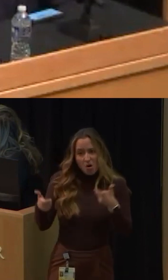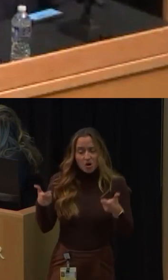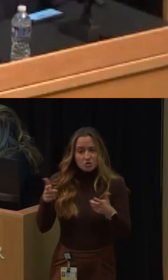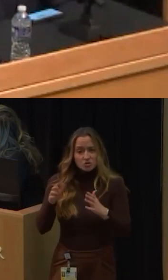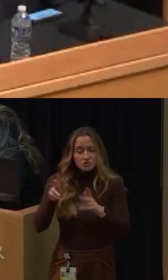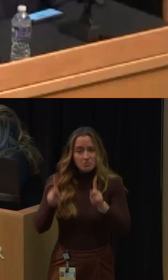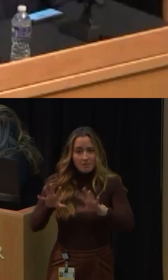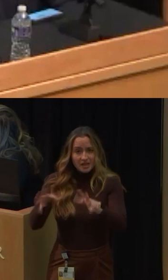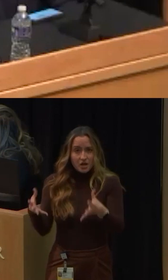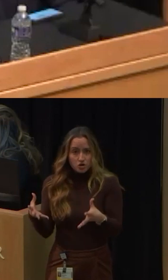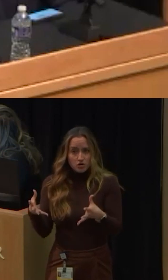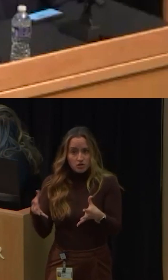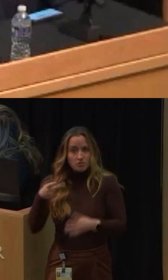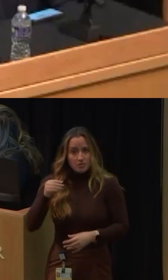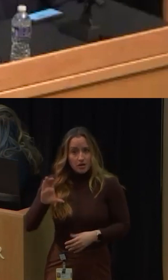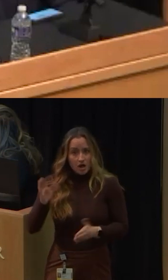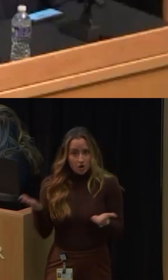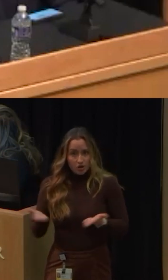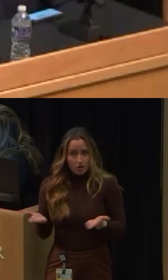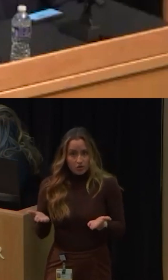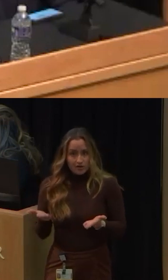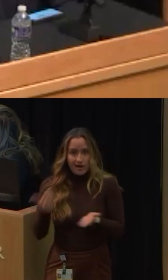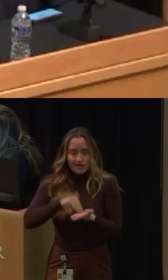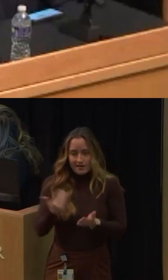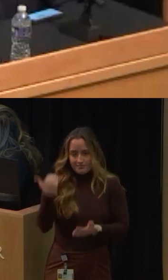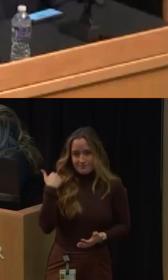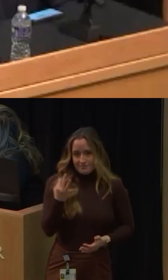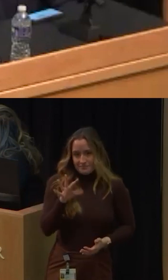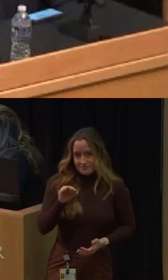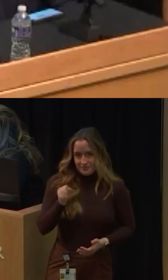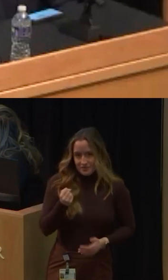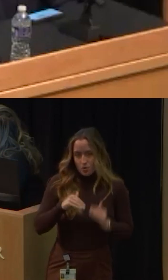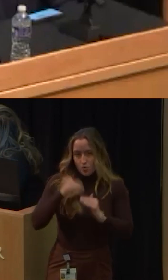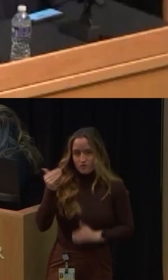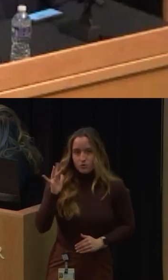as I mentioned, back in the 1950s, more than 25,000, and for many of those years,